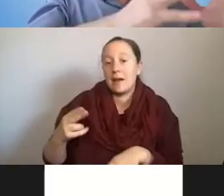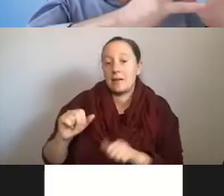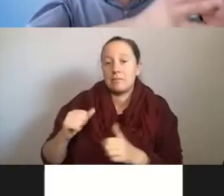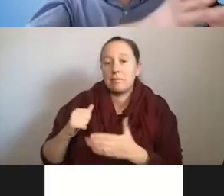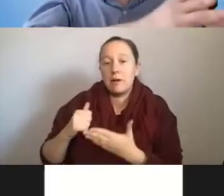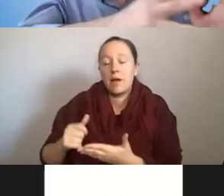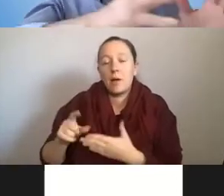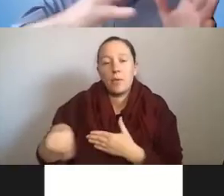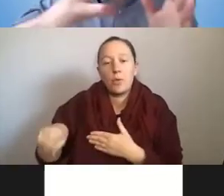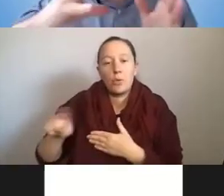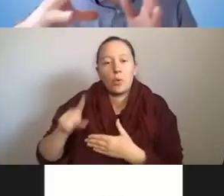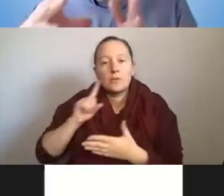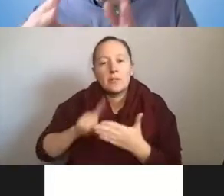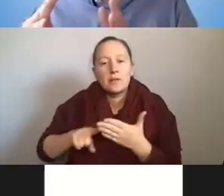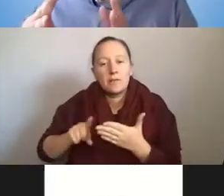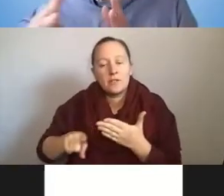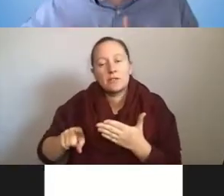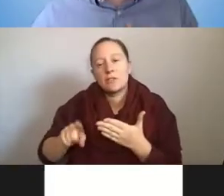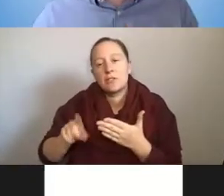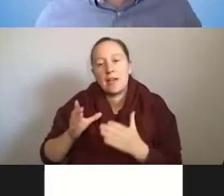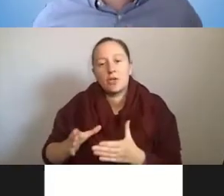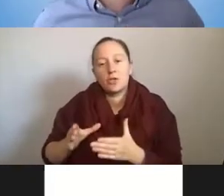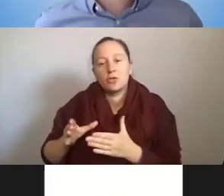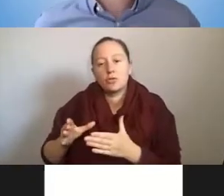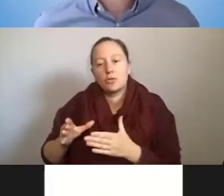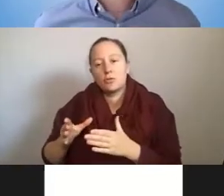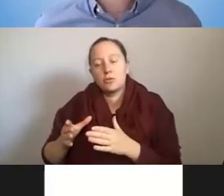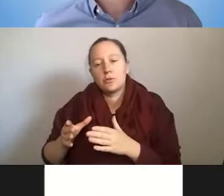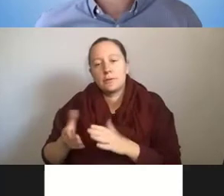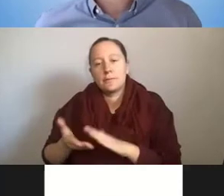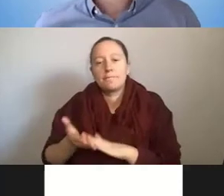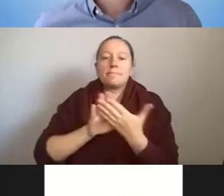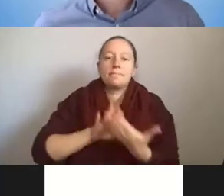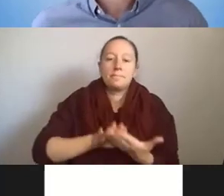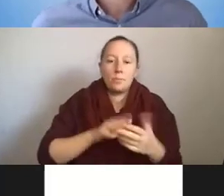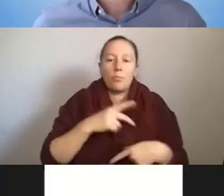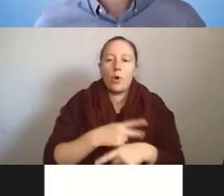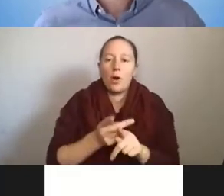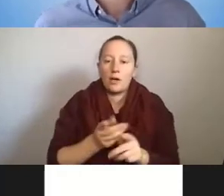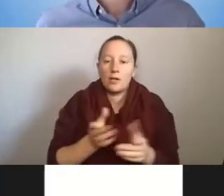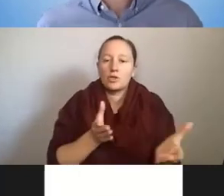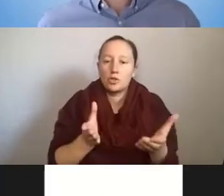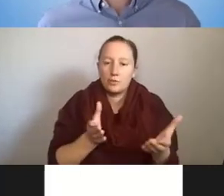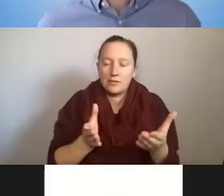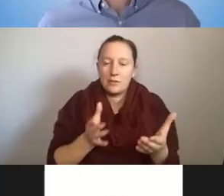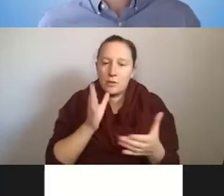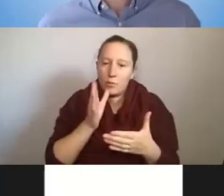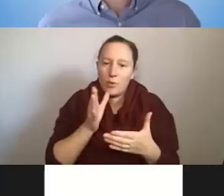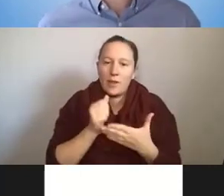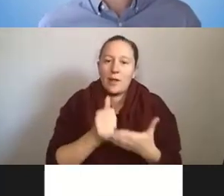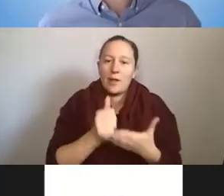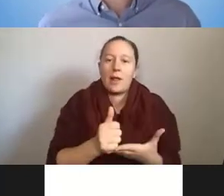transition those ideas into products and services that can actually help people and impact their lives.